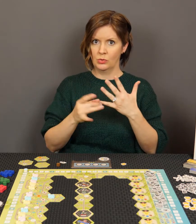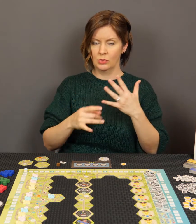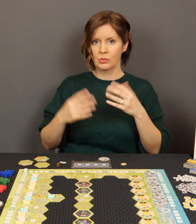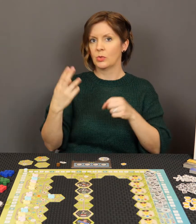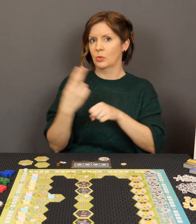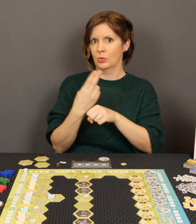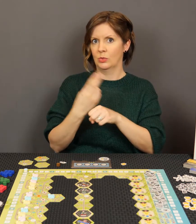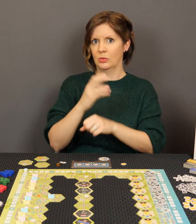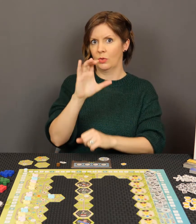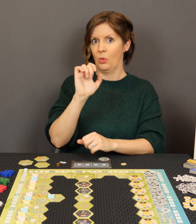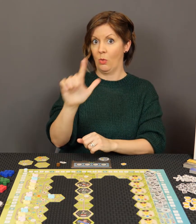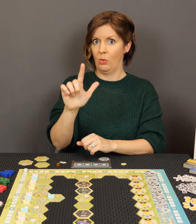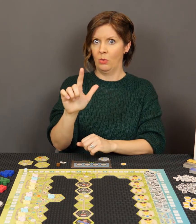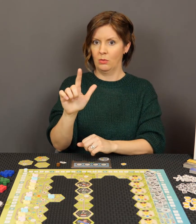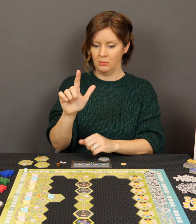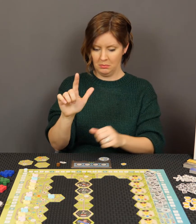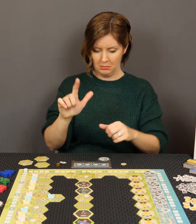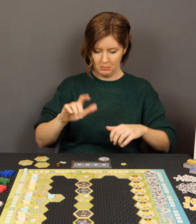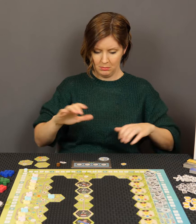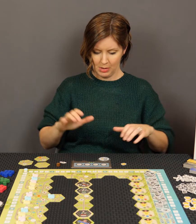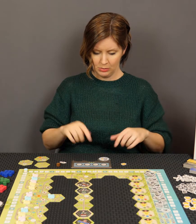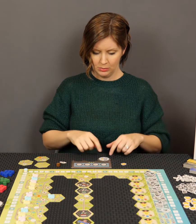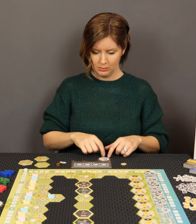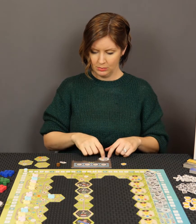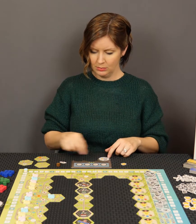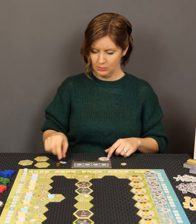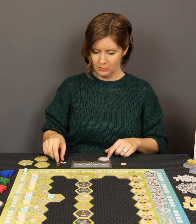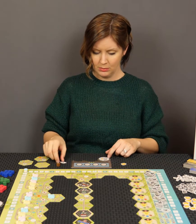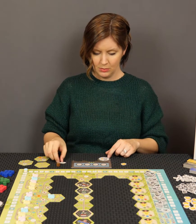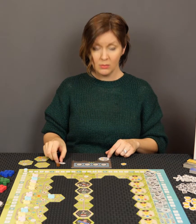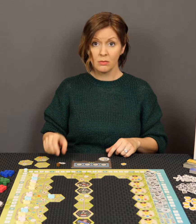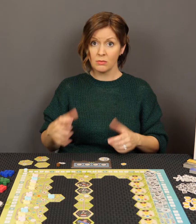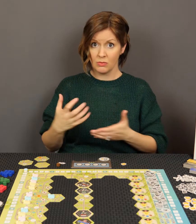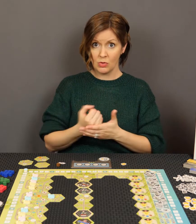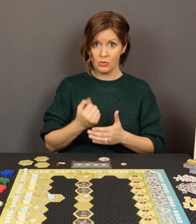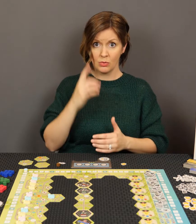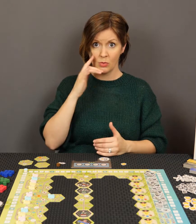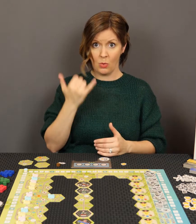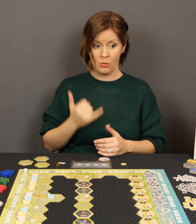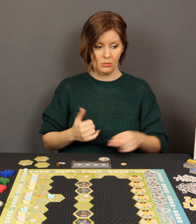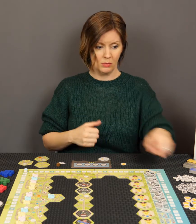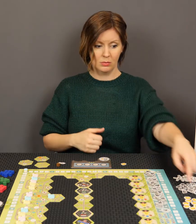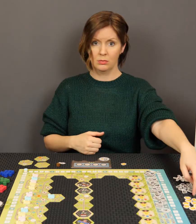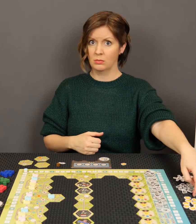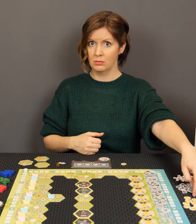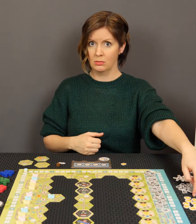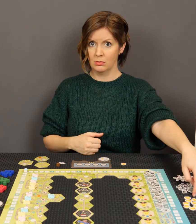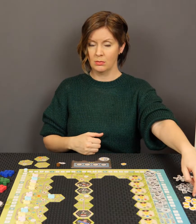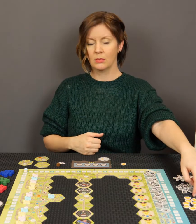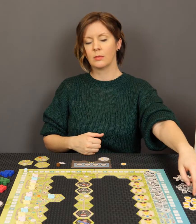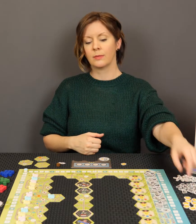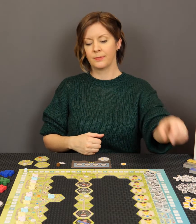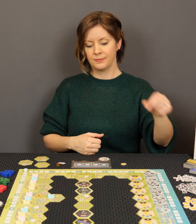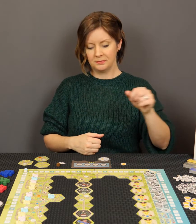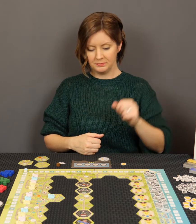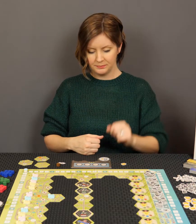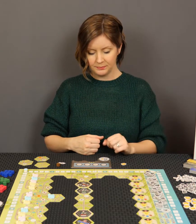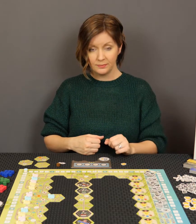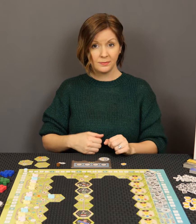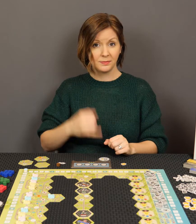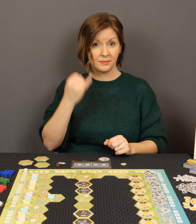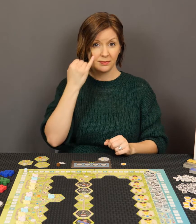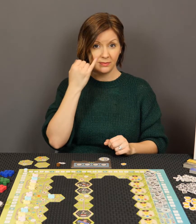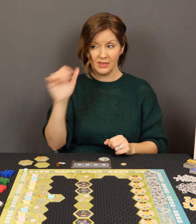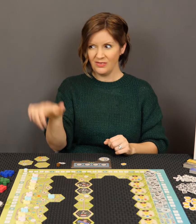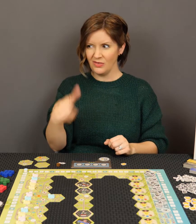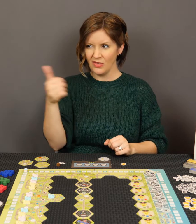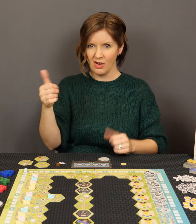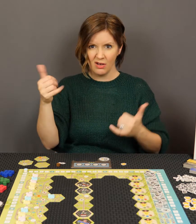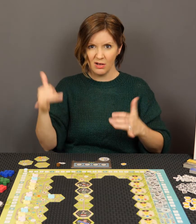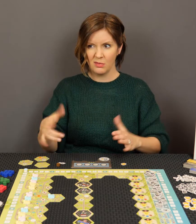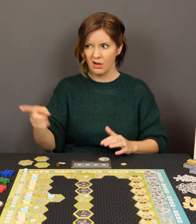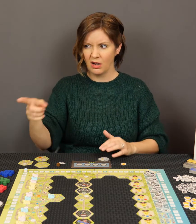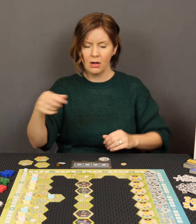On my turn, I can choose to use my coal to earn a gold token in this case.